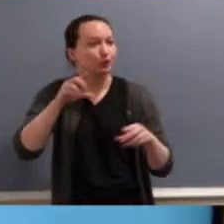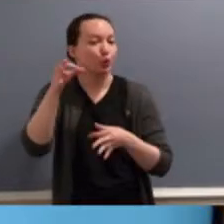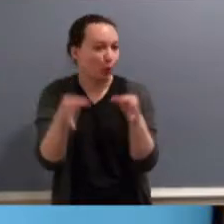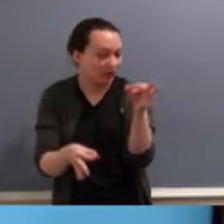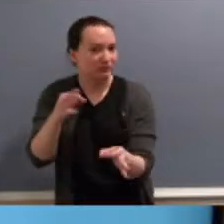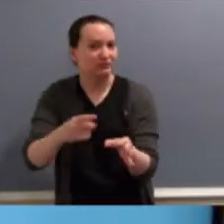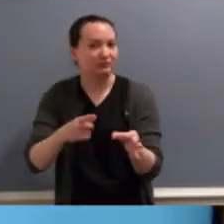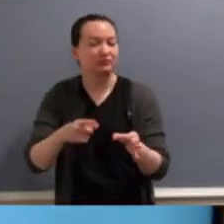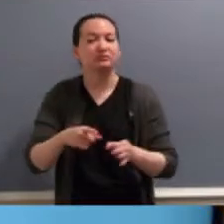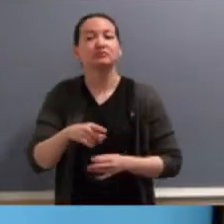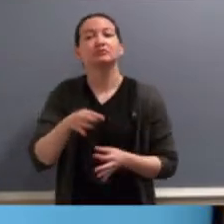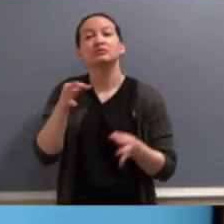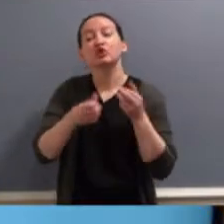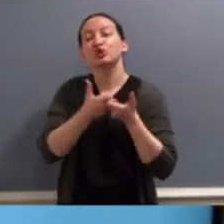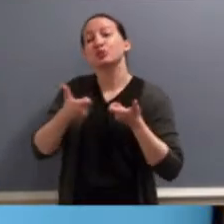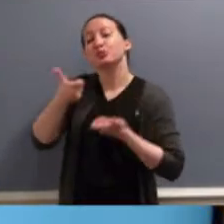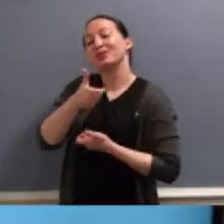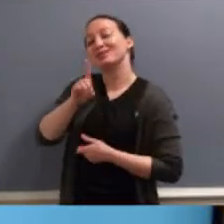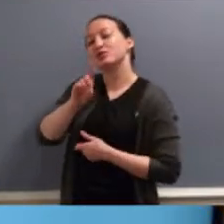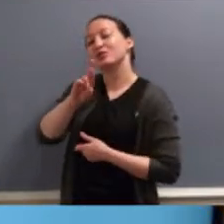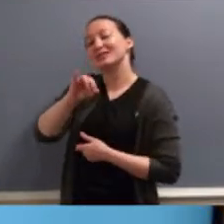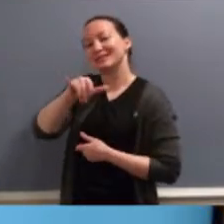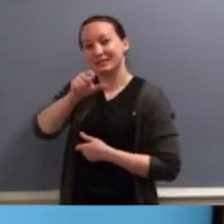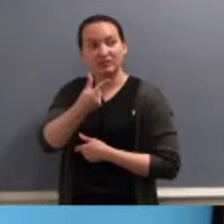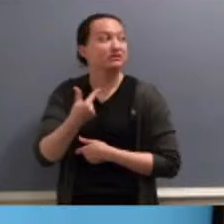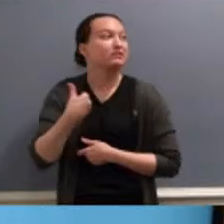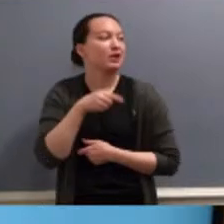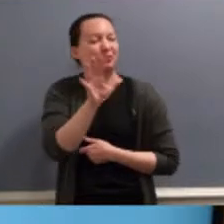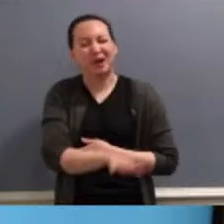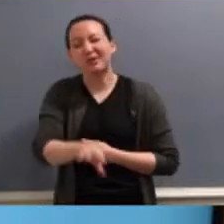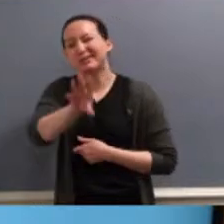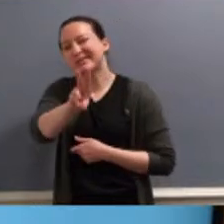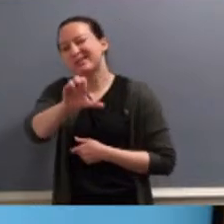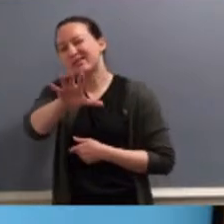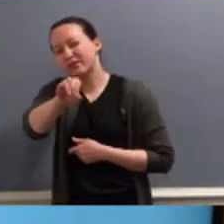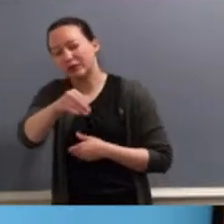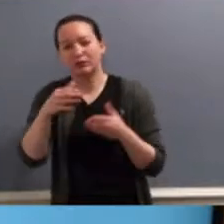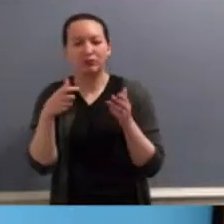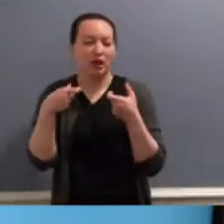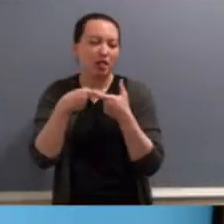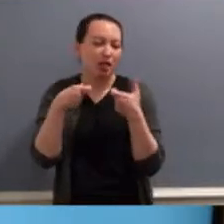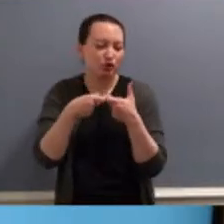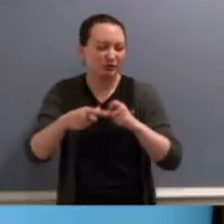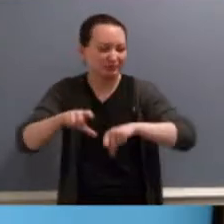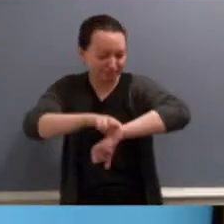admin court administrator dressing we are now up to around 650 electronic monitoring units that are